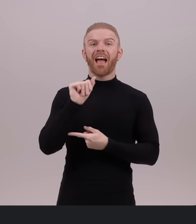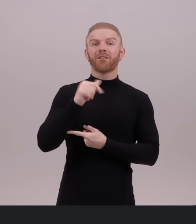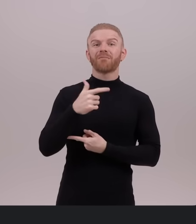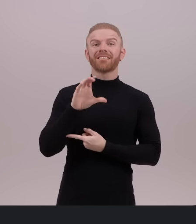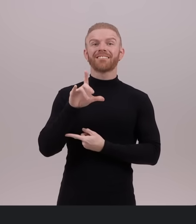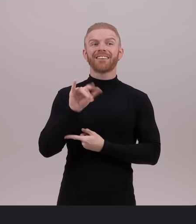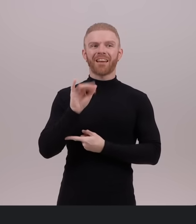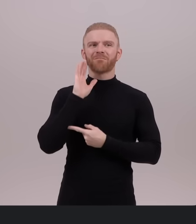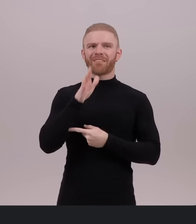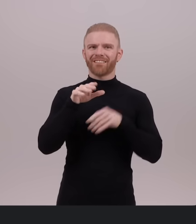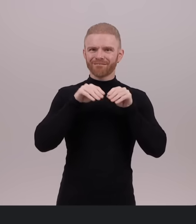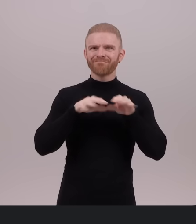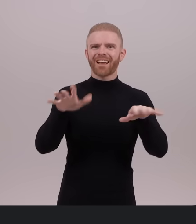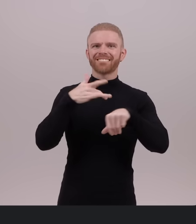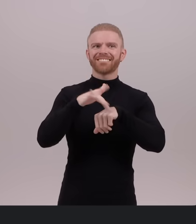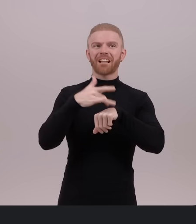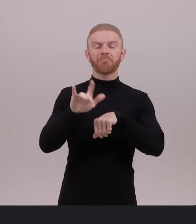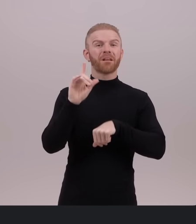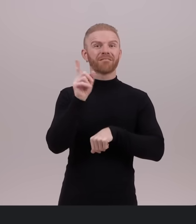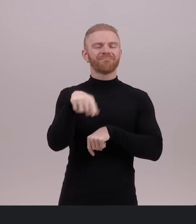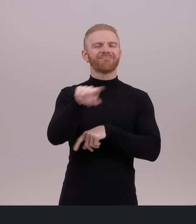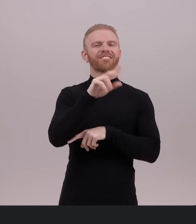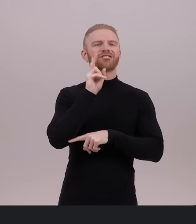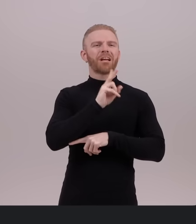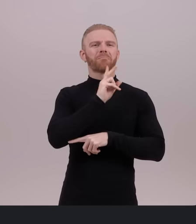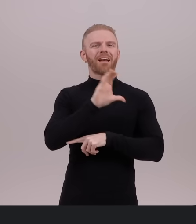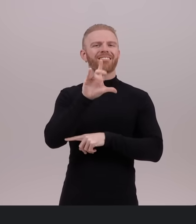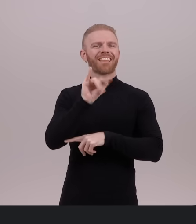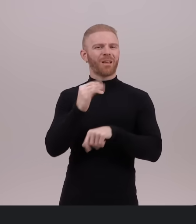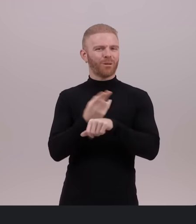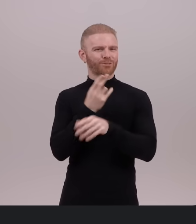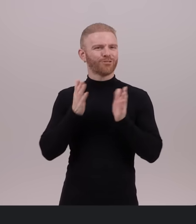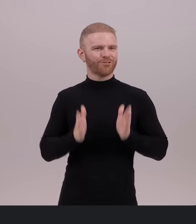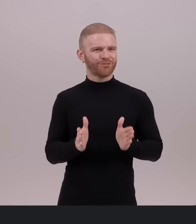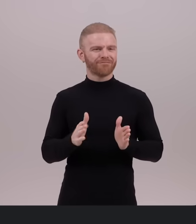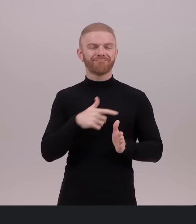is available to all Gemini CLI users. We've published the migration guides